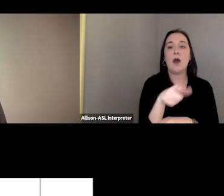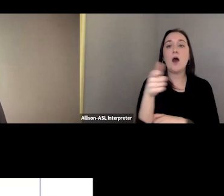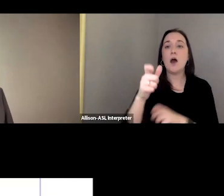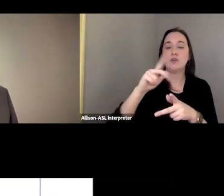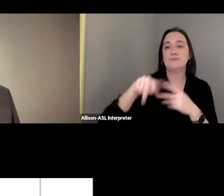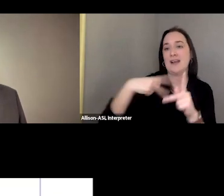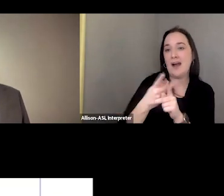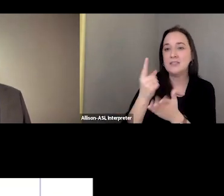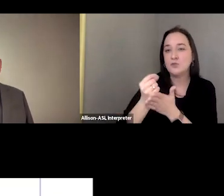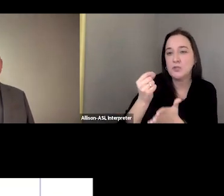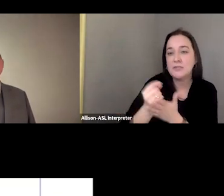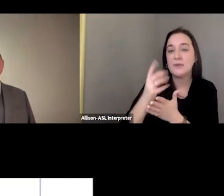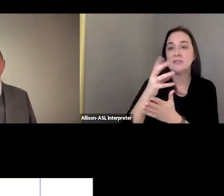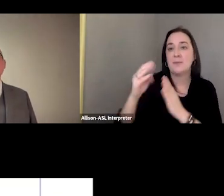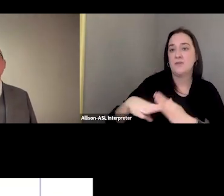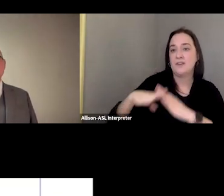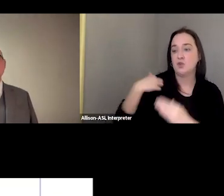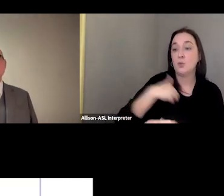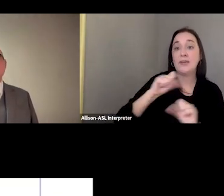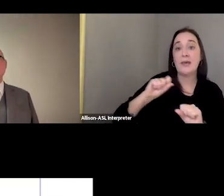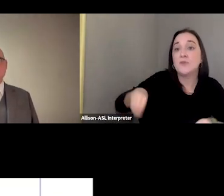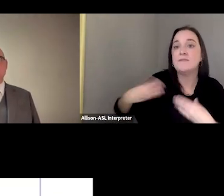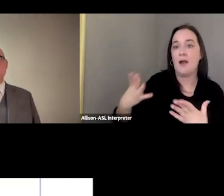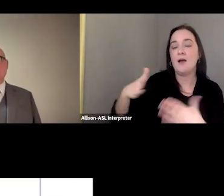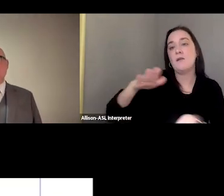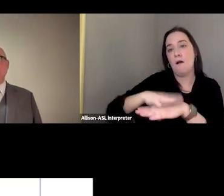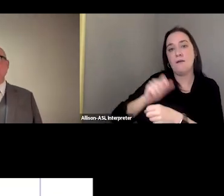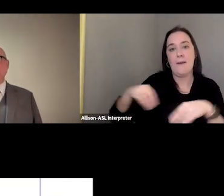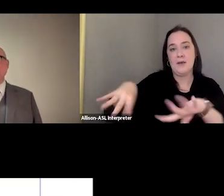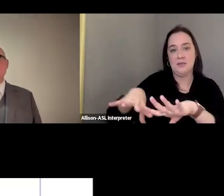to consider on our campuses. Examining the recent research findings from the study that I'm about to present.